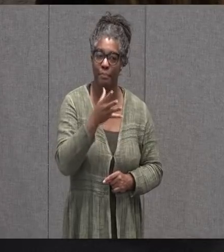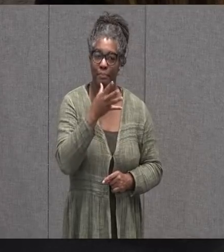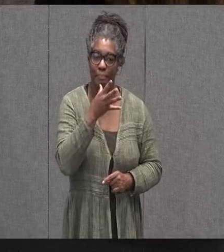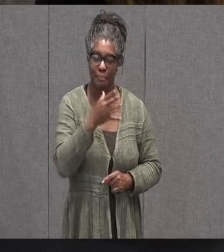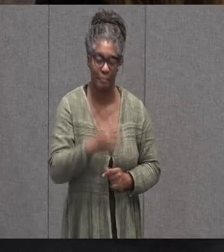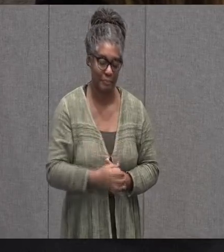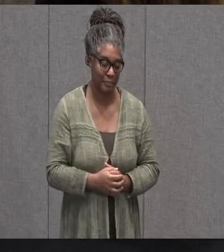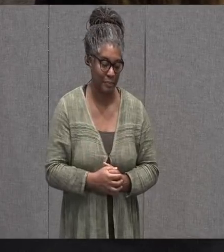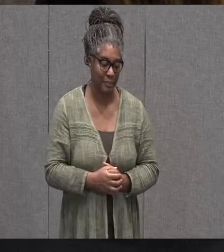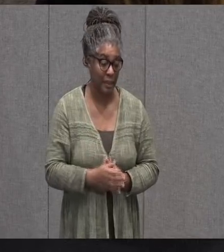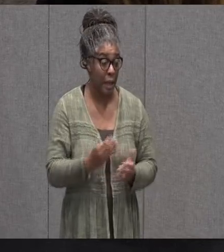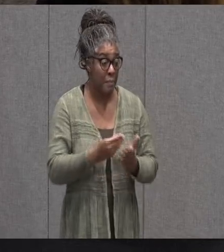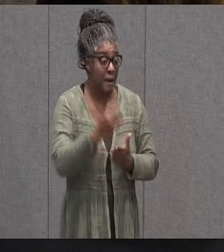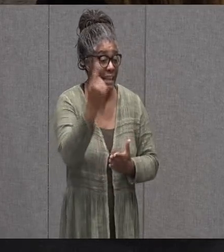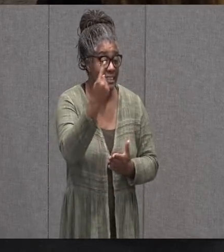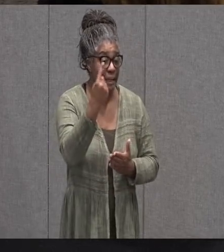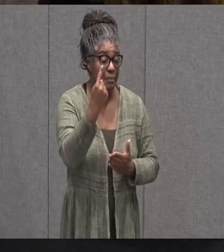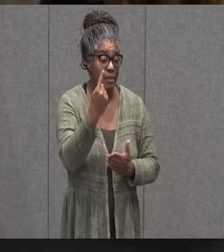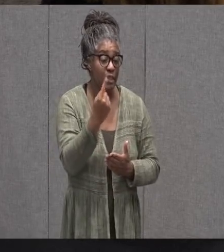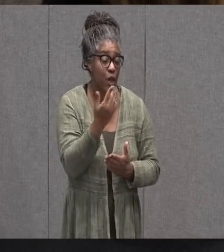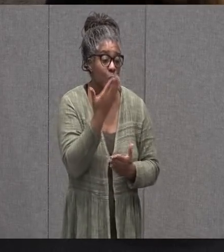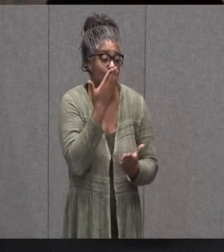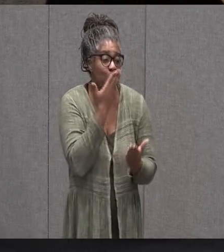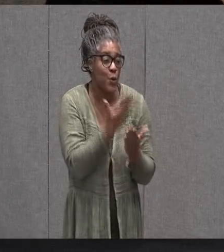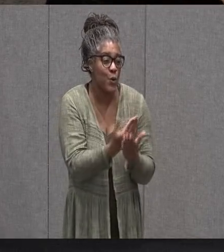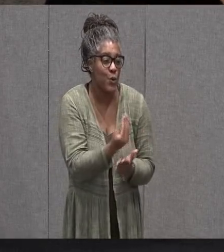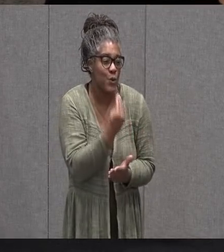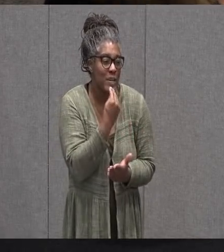"Buy something good to eat," said his brother.